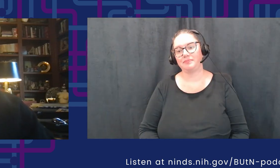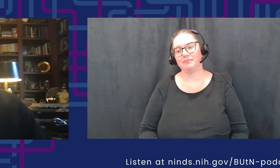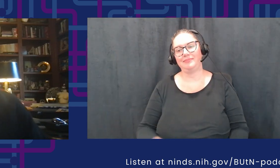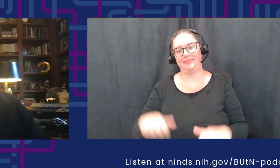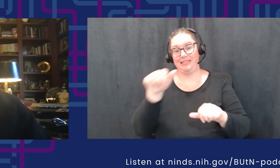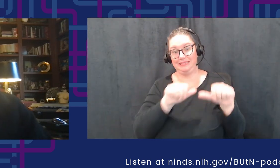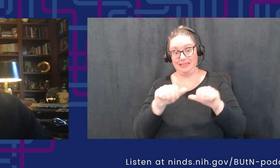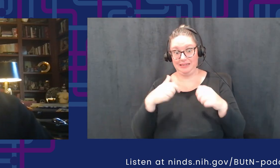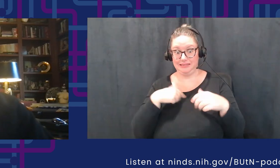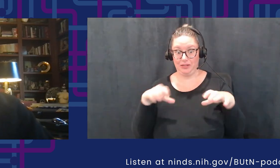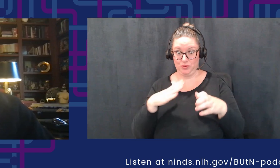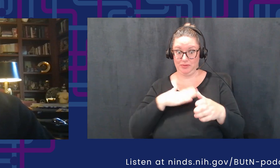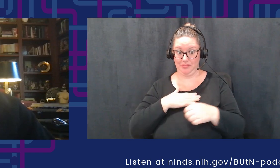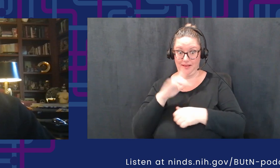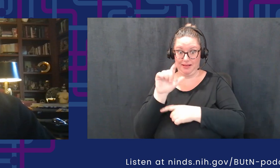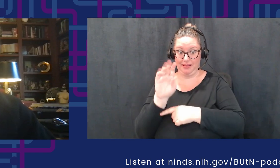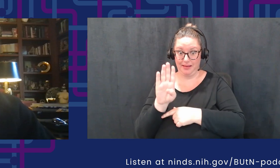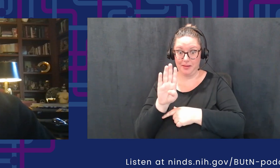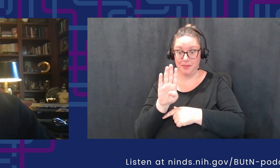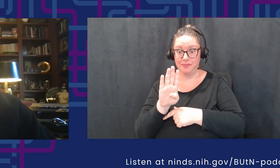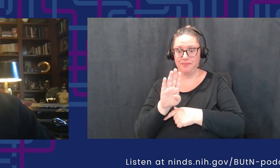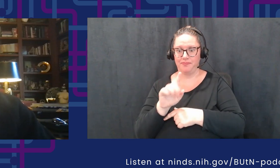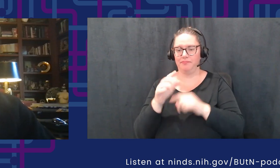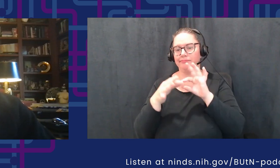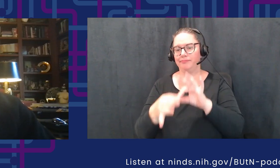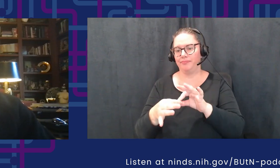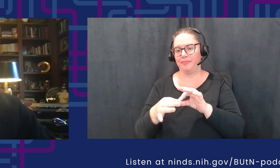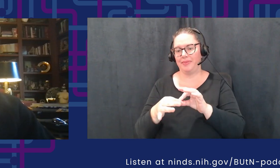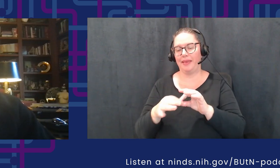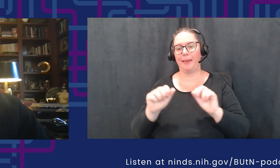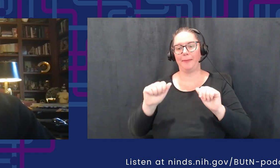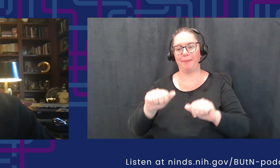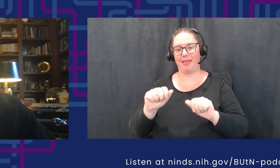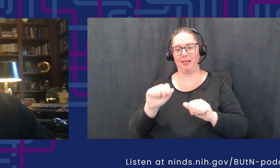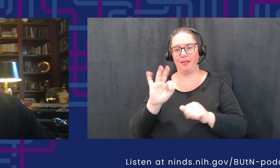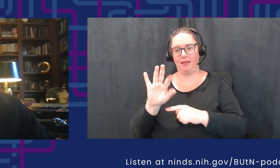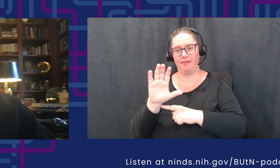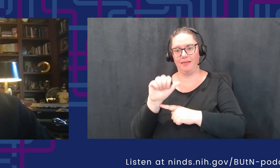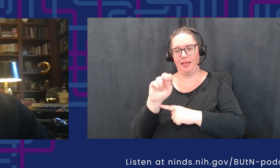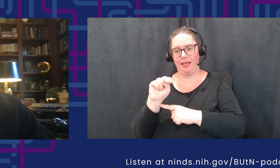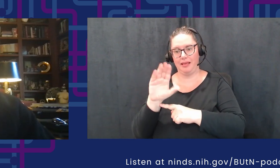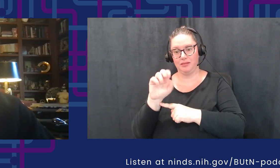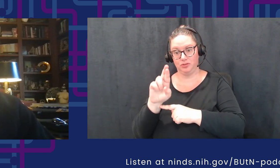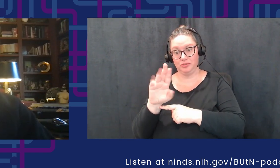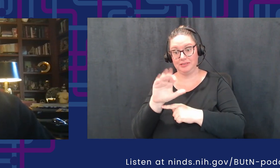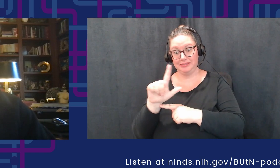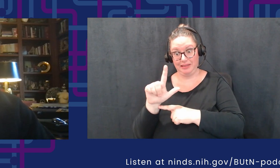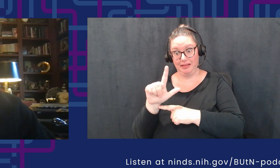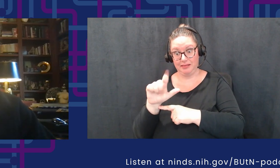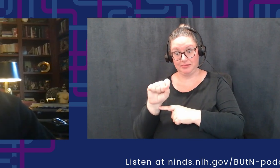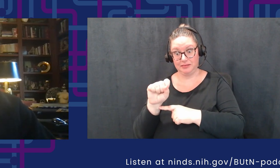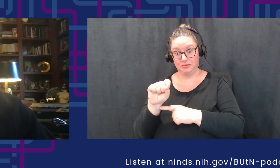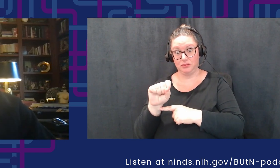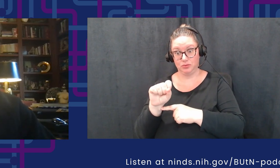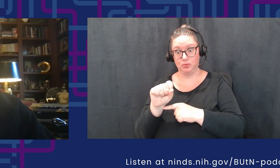The science that I do in my laboratory has to do with the ability of cancer cells to go and grow.